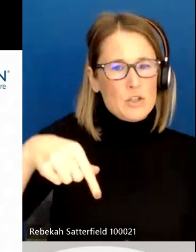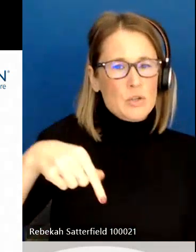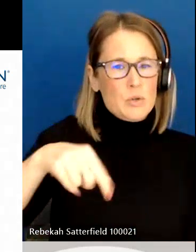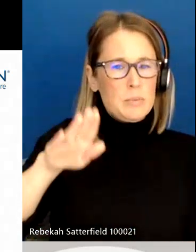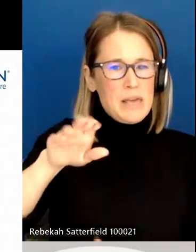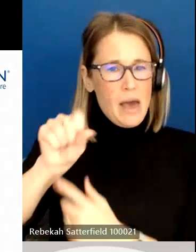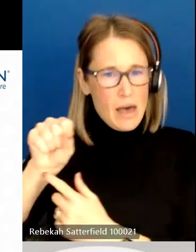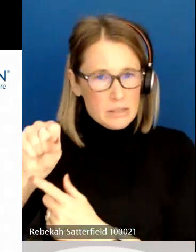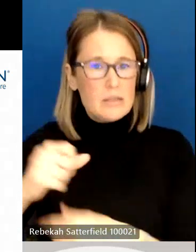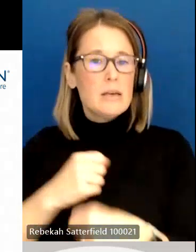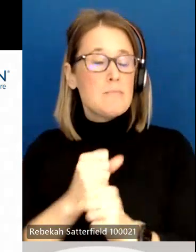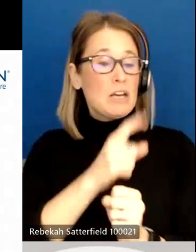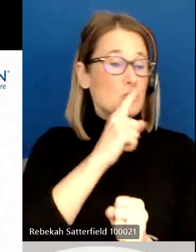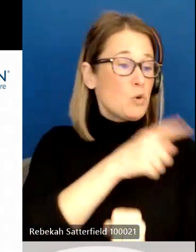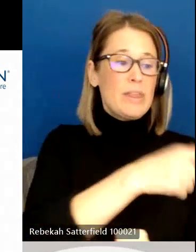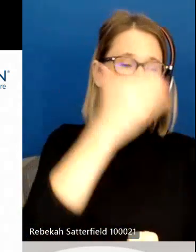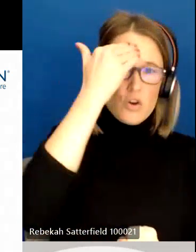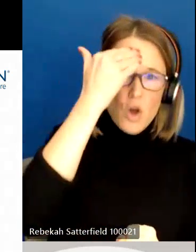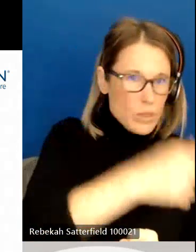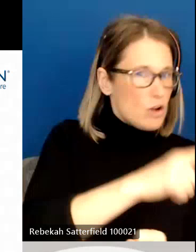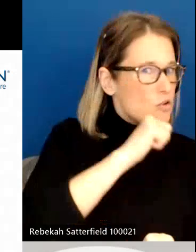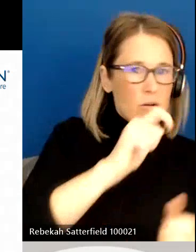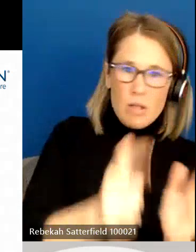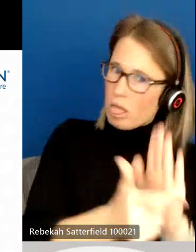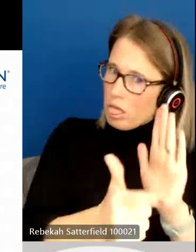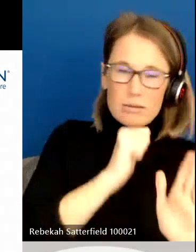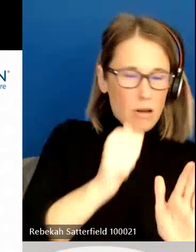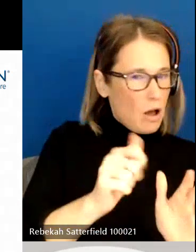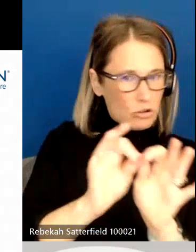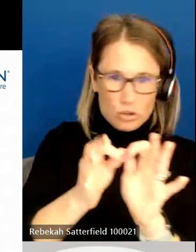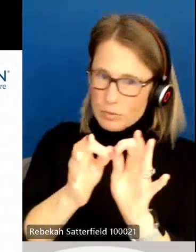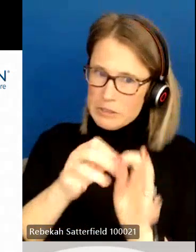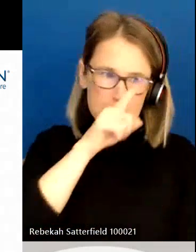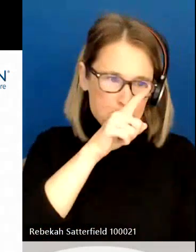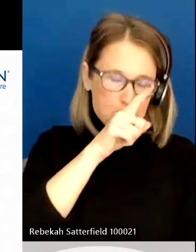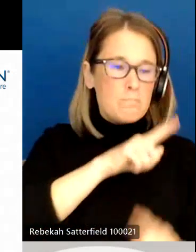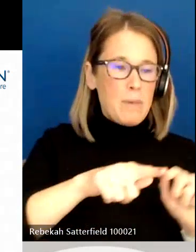serving as interpreters but can provide care in another language within their scope of practice